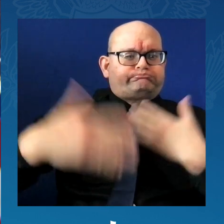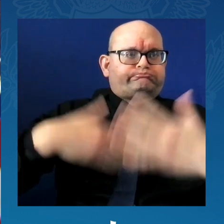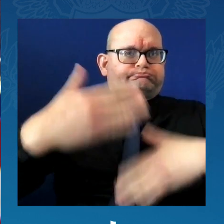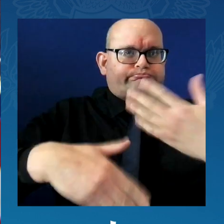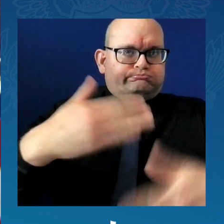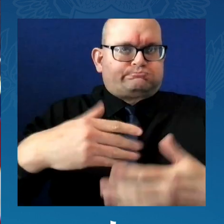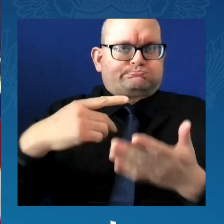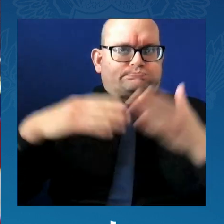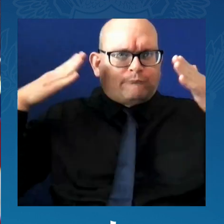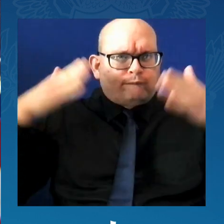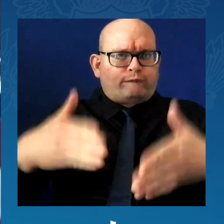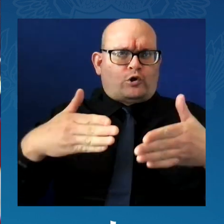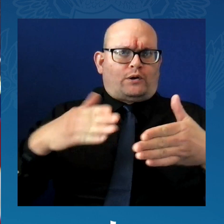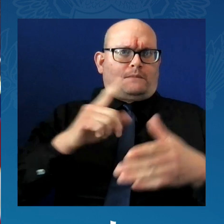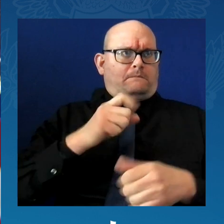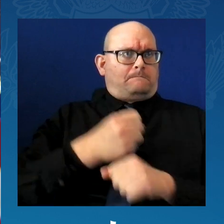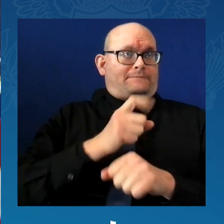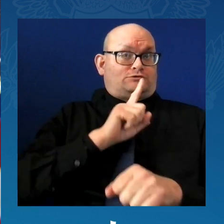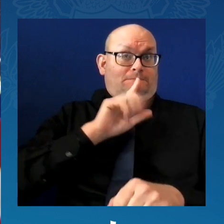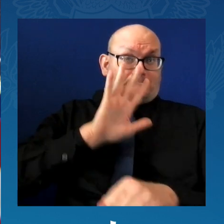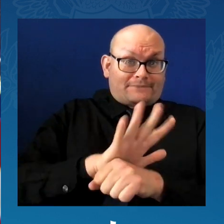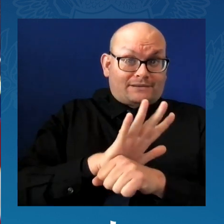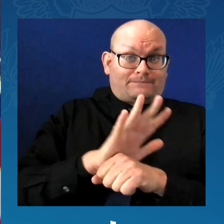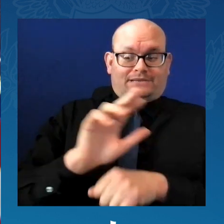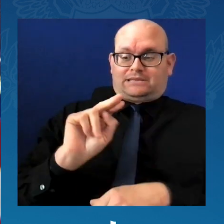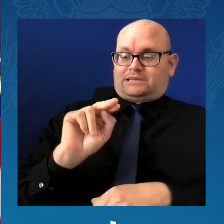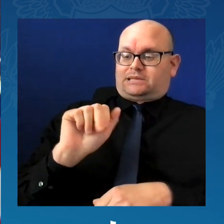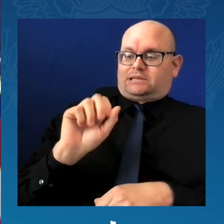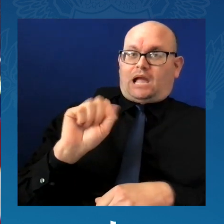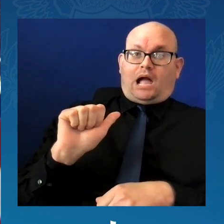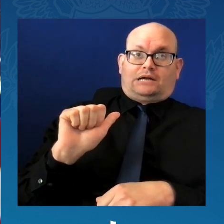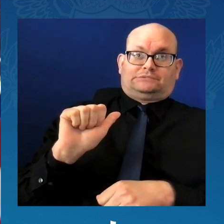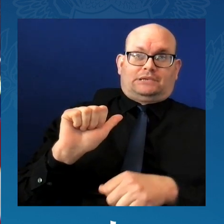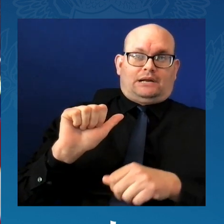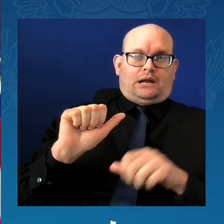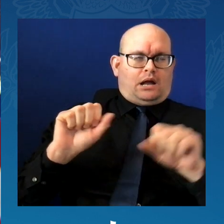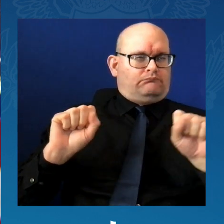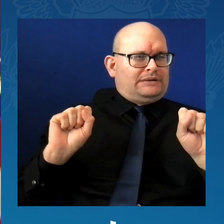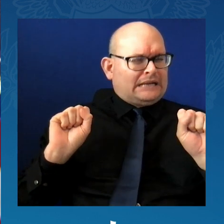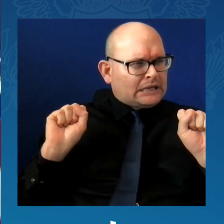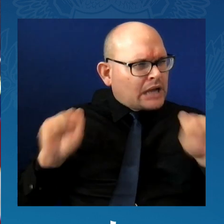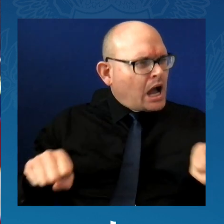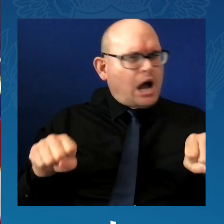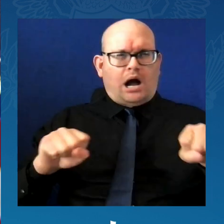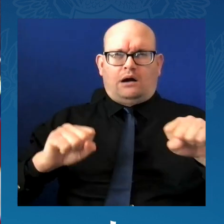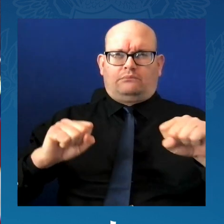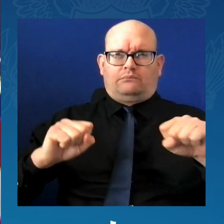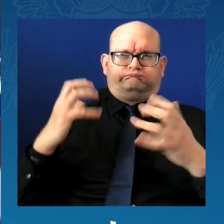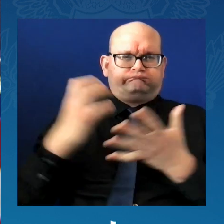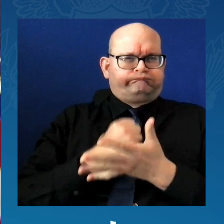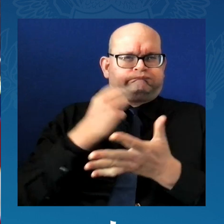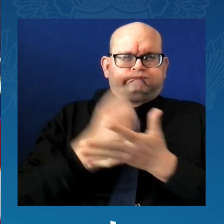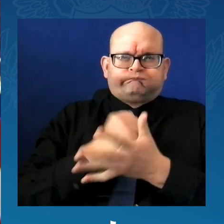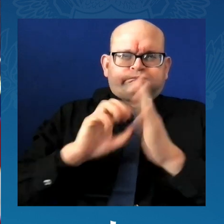that NASA maintains the capacity to conduct cutting-edge research in space,